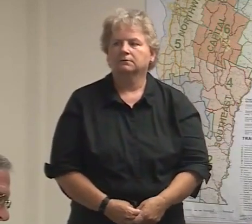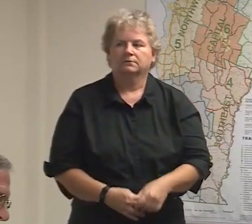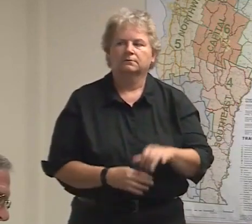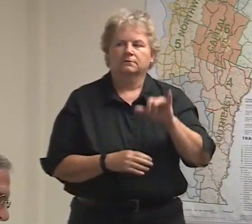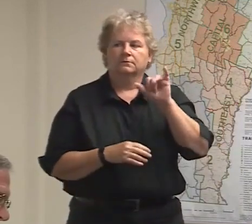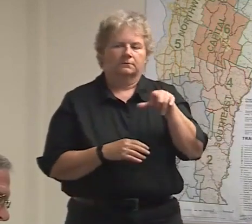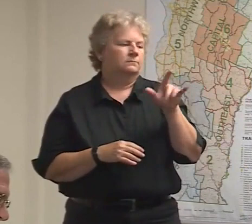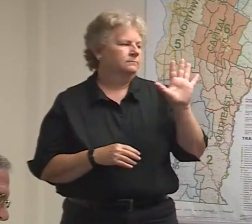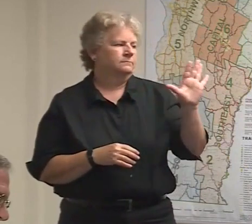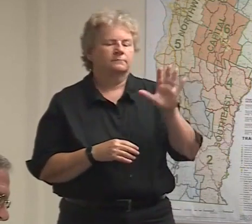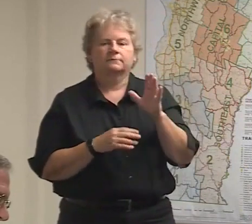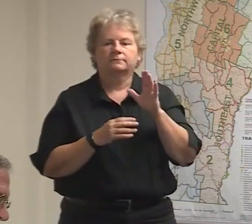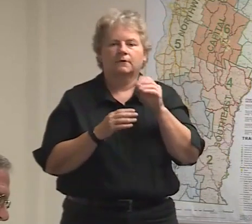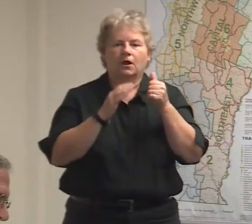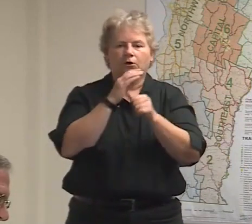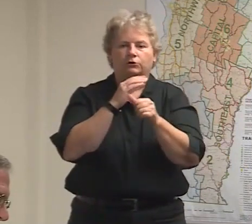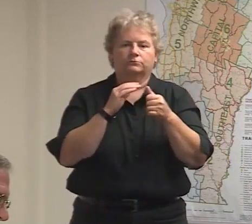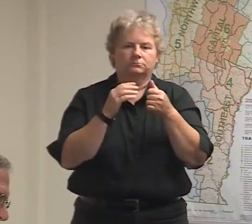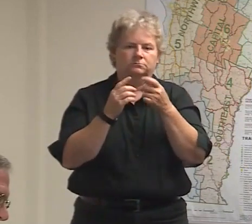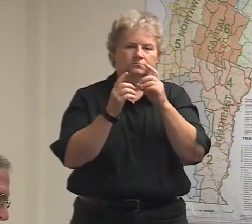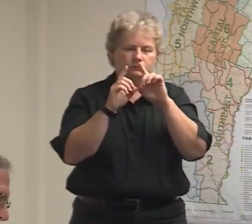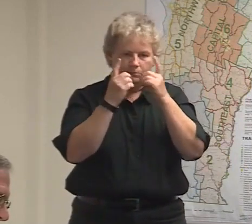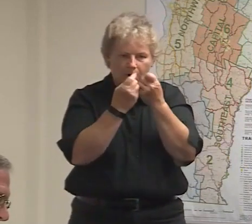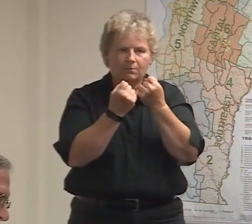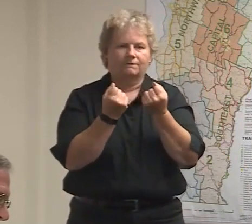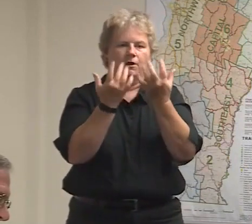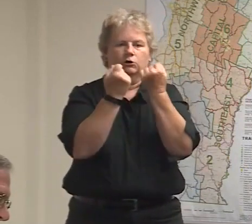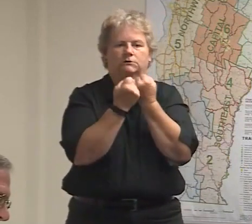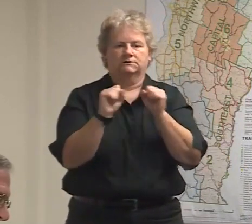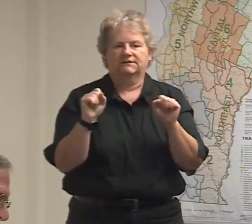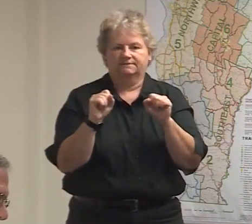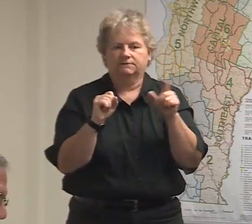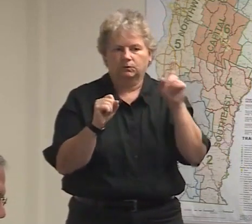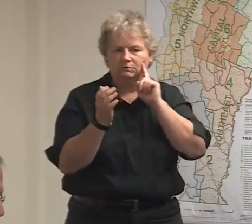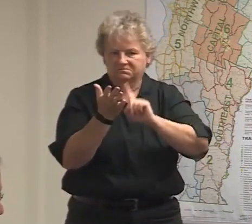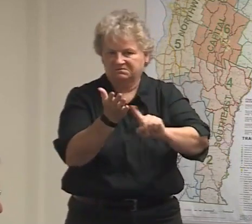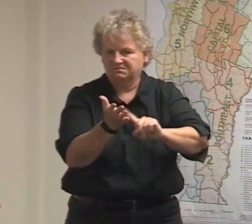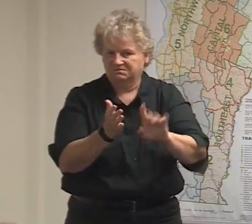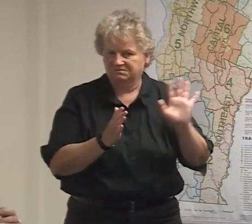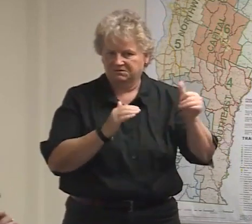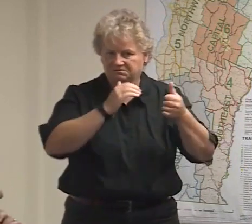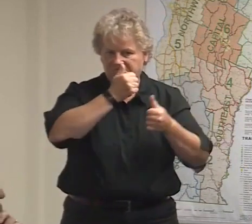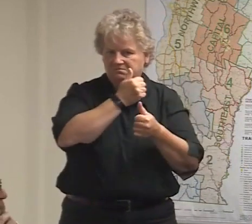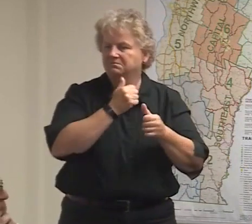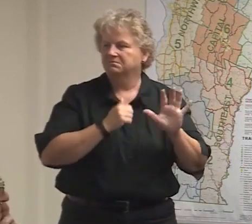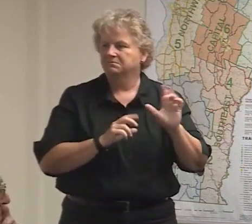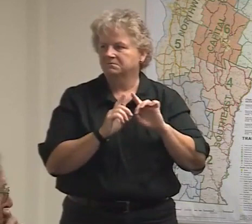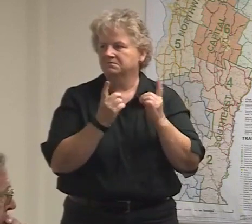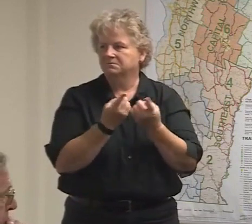WE’RE ALSO TAKING A LOOK AT A NUMBER OF REGULATORY ISSUES THAT WE’LL HAVE TO NAVIGATE THROUGH THAT WITH.